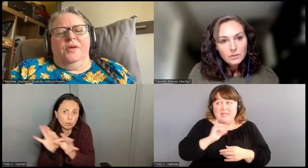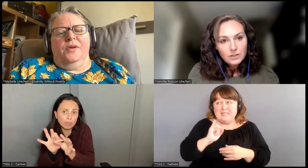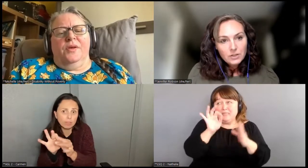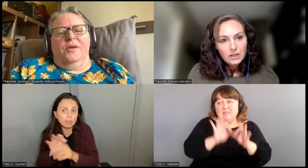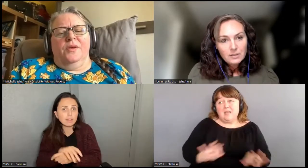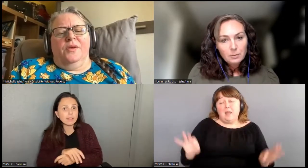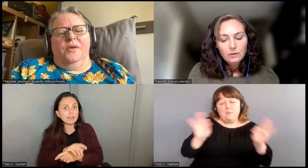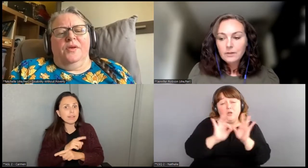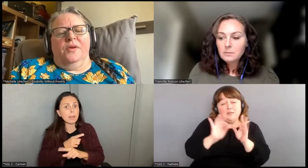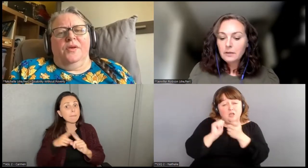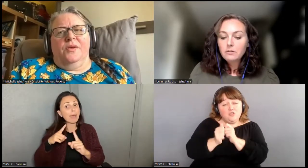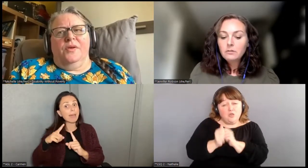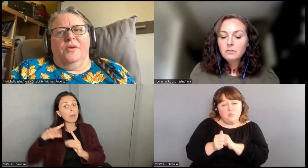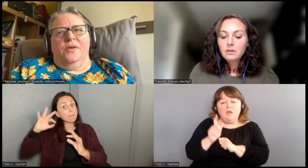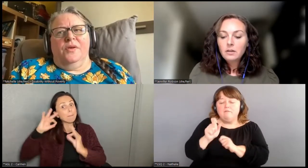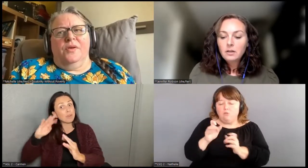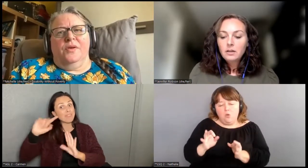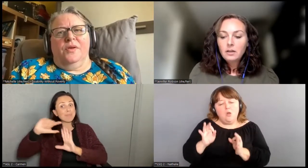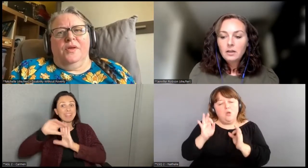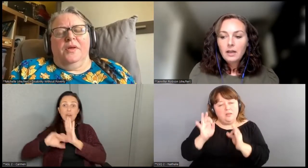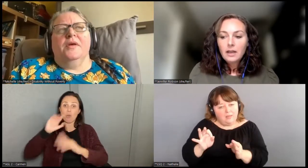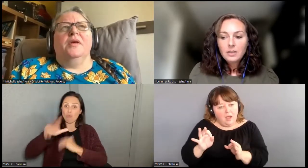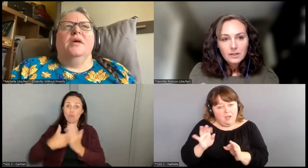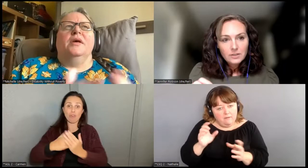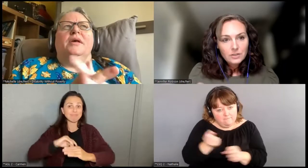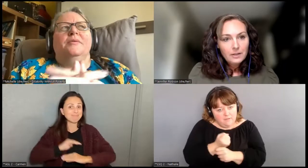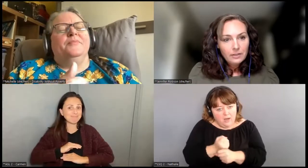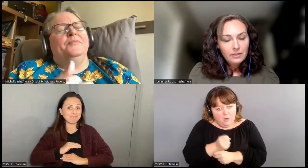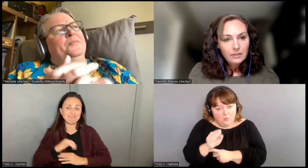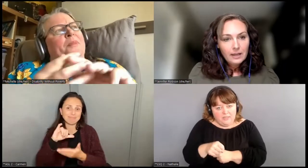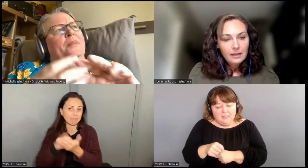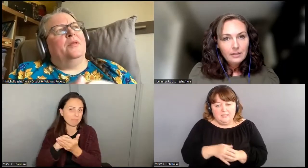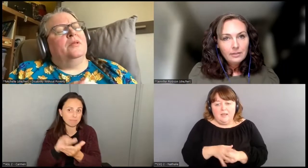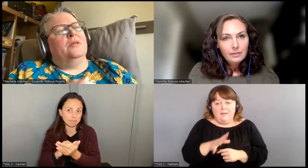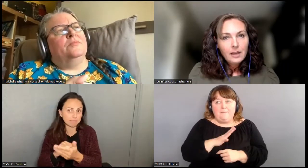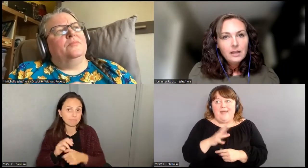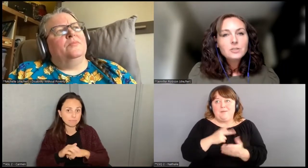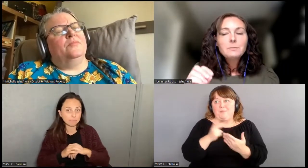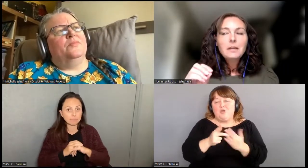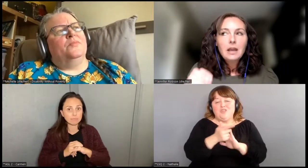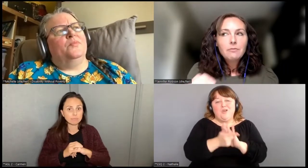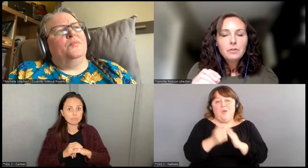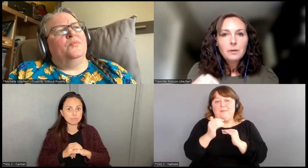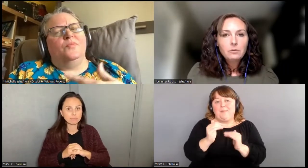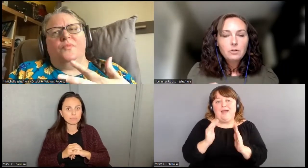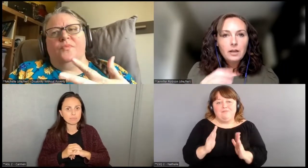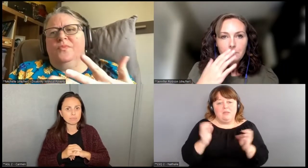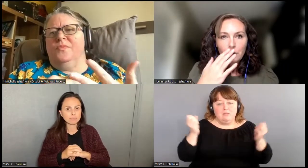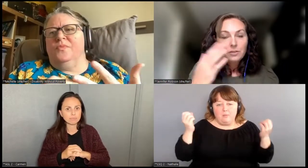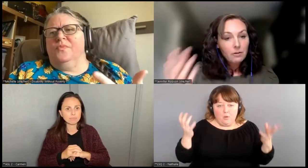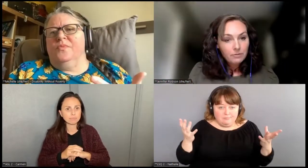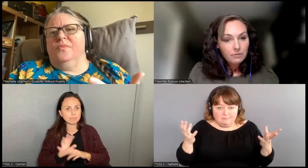NO SUCH THING AS PERFECT BILL. AND LET'S JUST BE CAREFUL ABOUT -- OR THOUGHTFUL